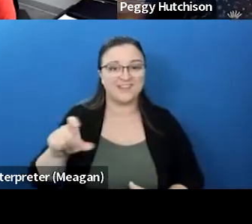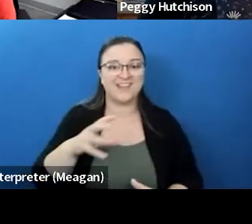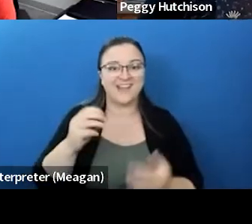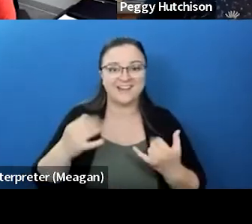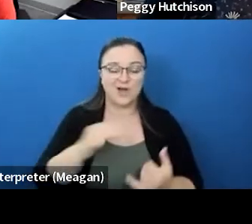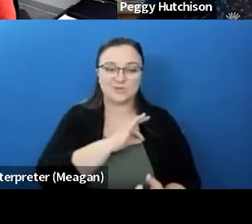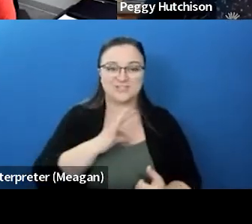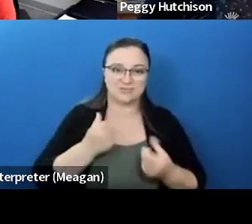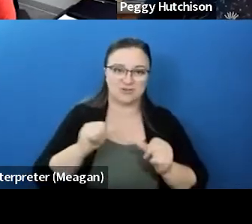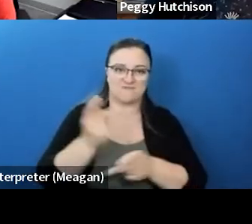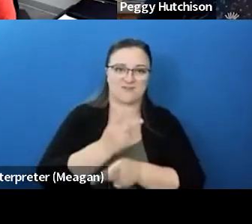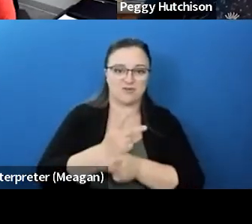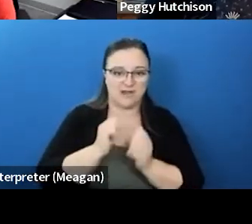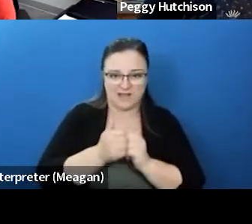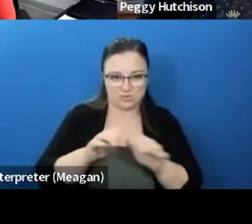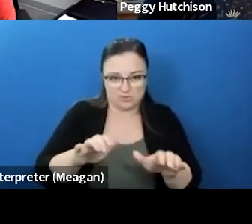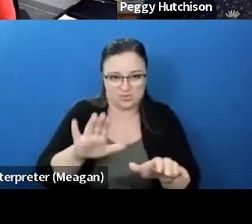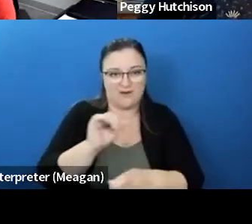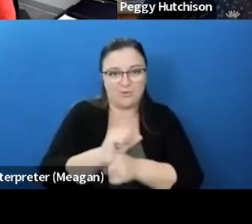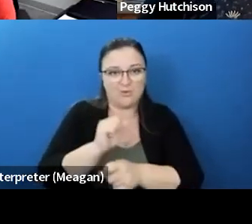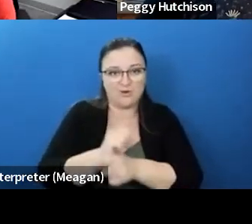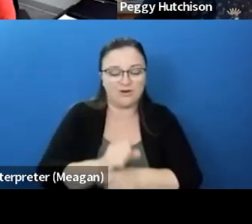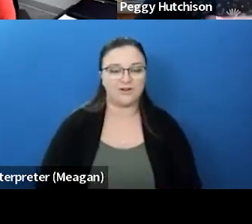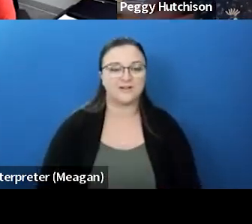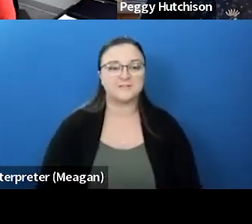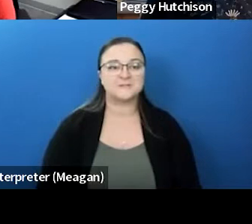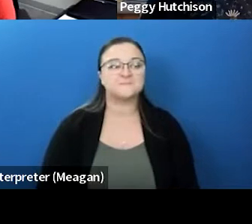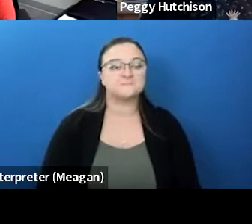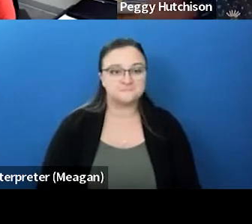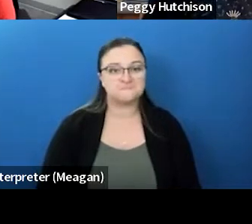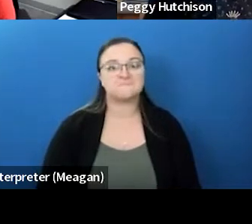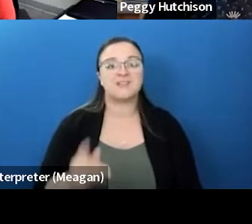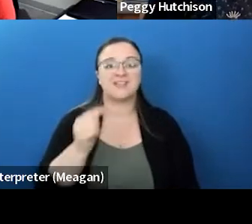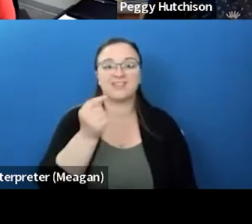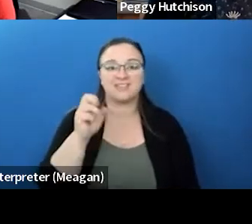figure out how to do that work. And then we had in our organization a hybrid model